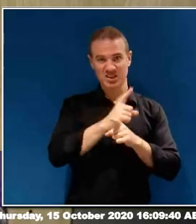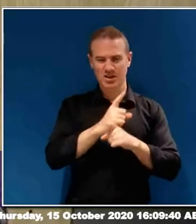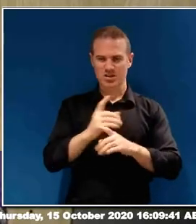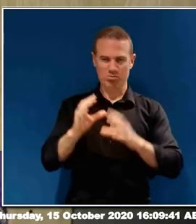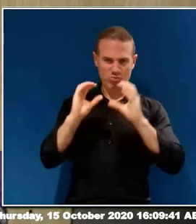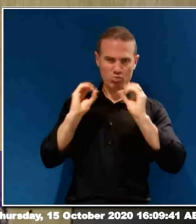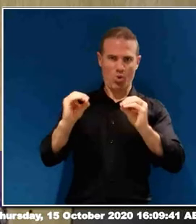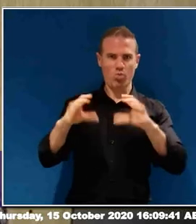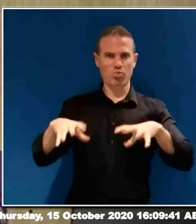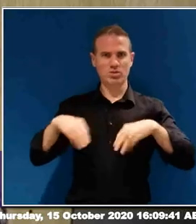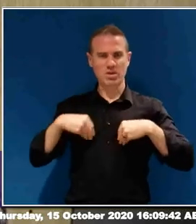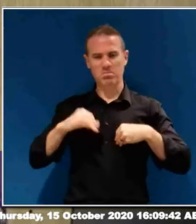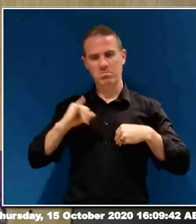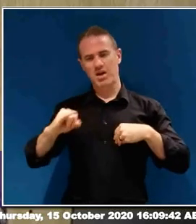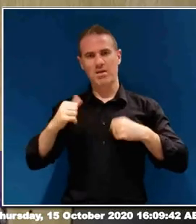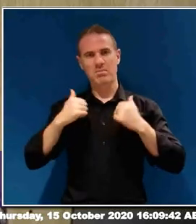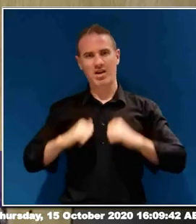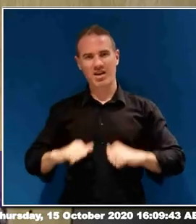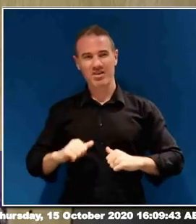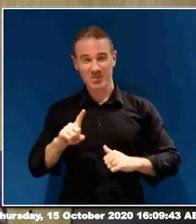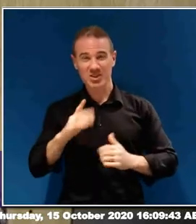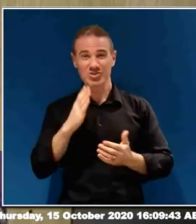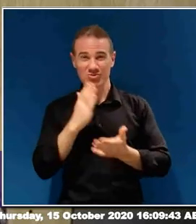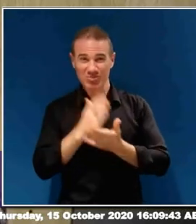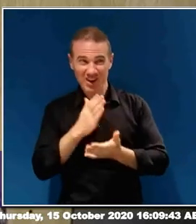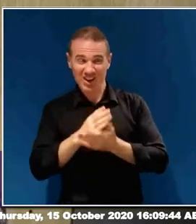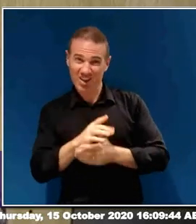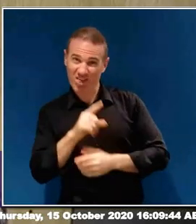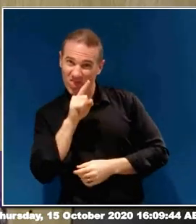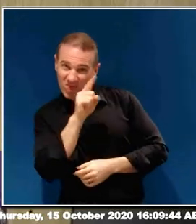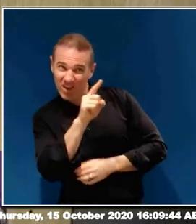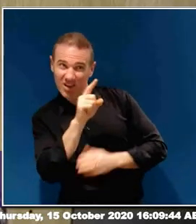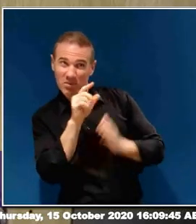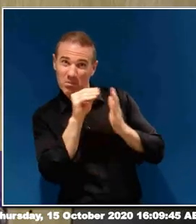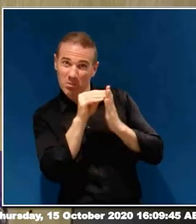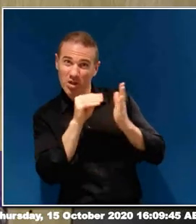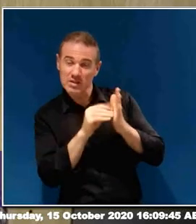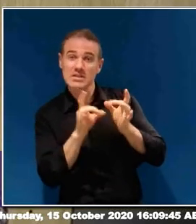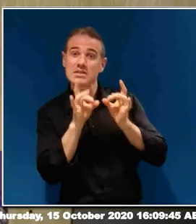that began in the 1990s in the US.